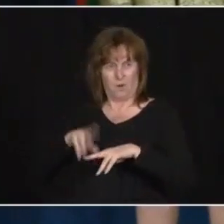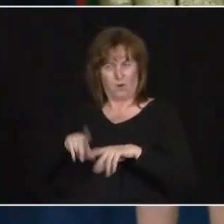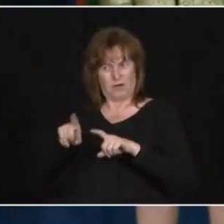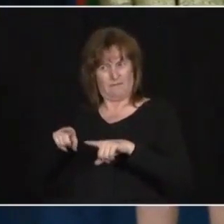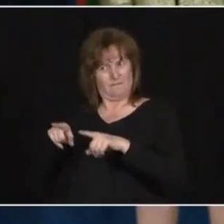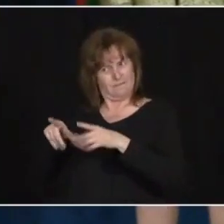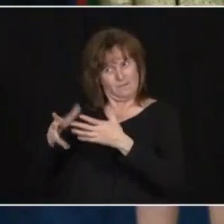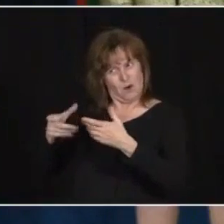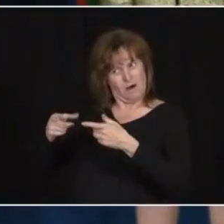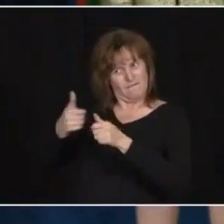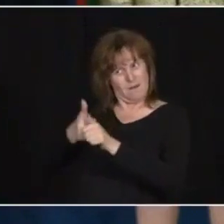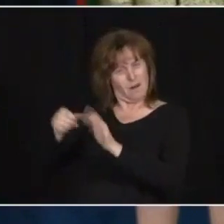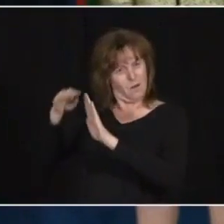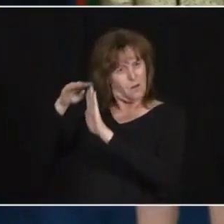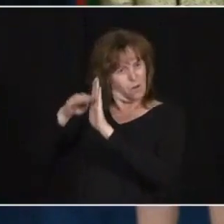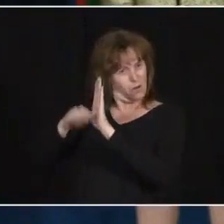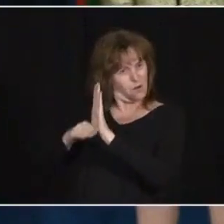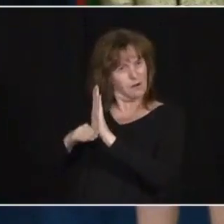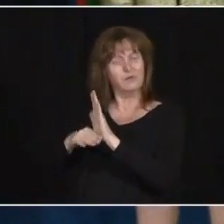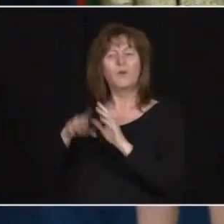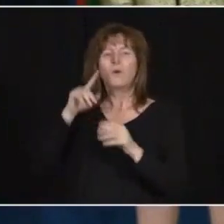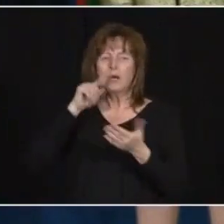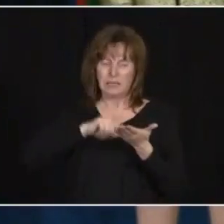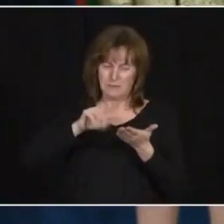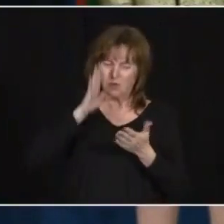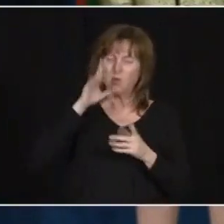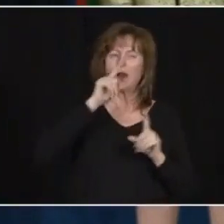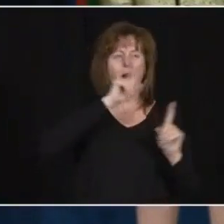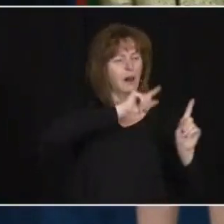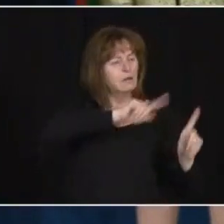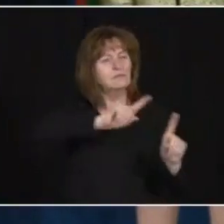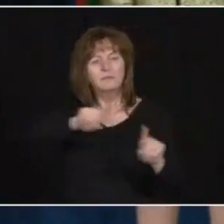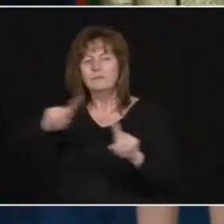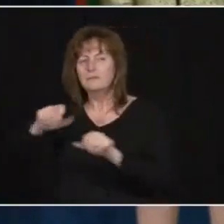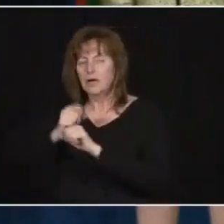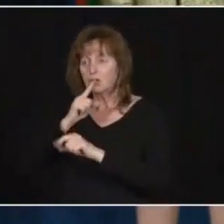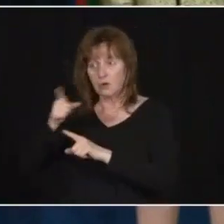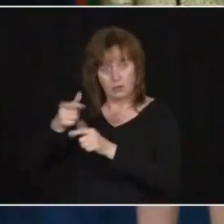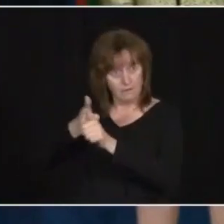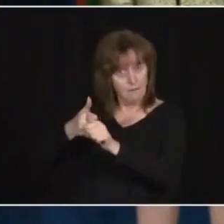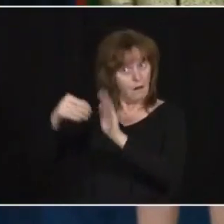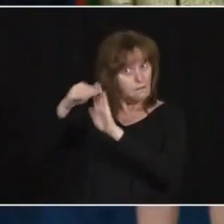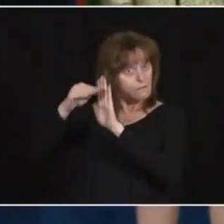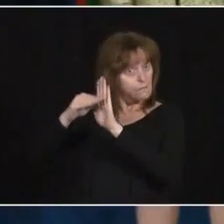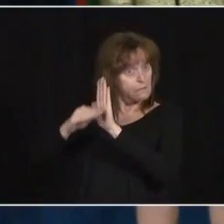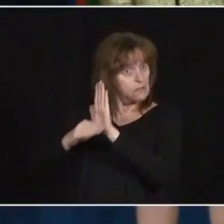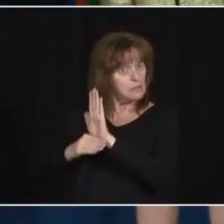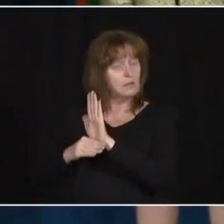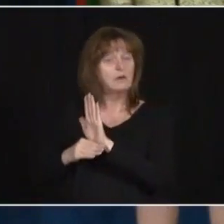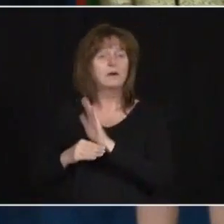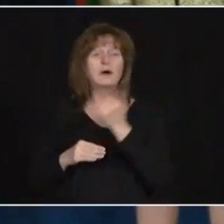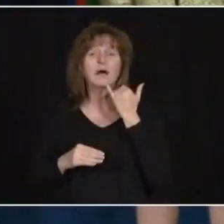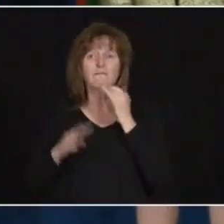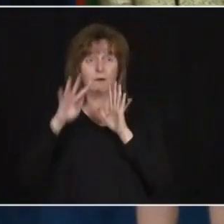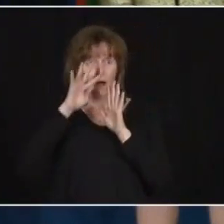will be out proactively communicating on how to implement these and at some point they will be enforcing